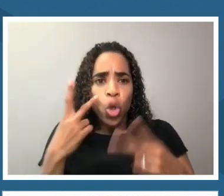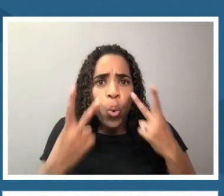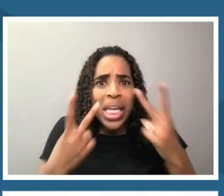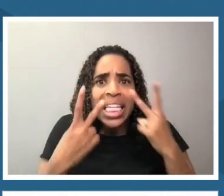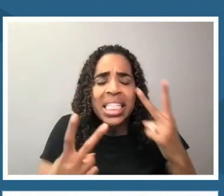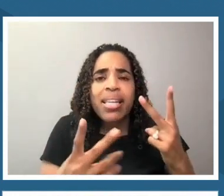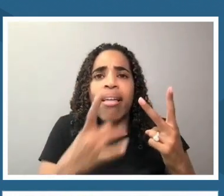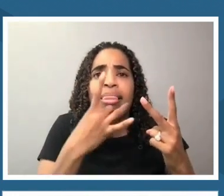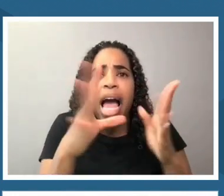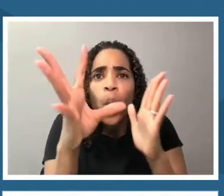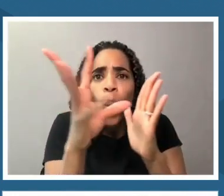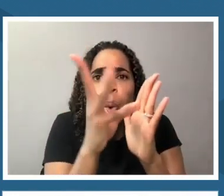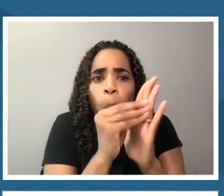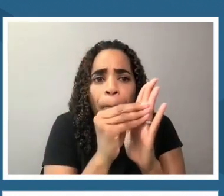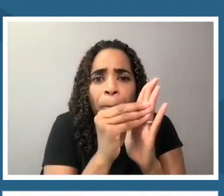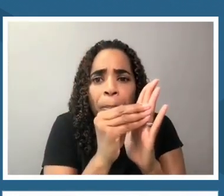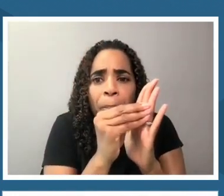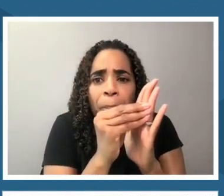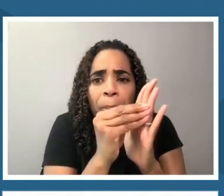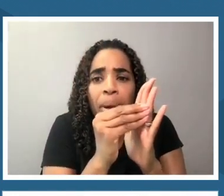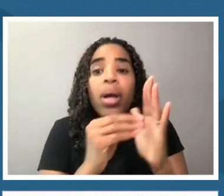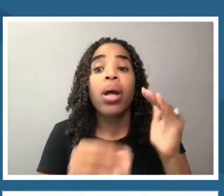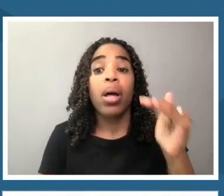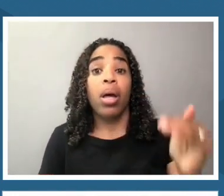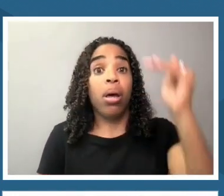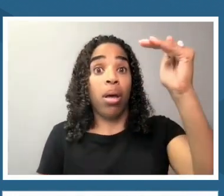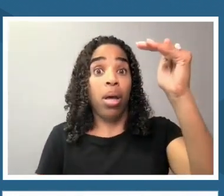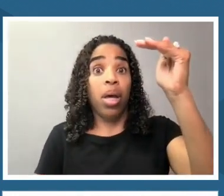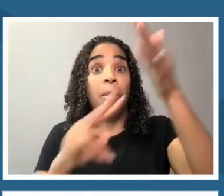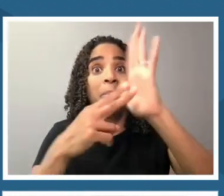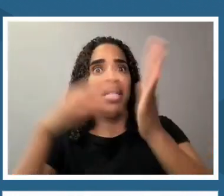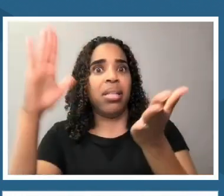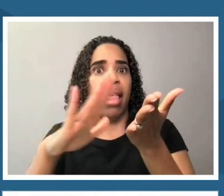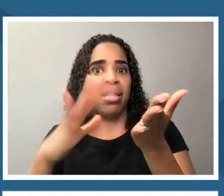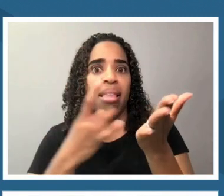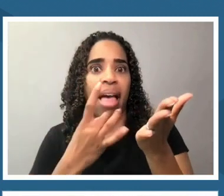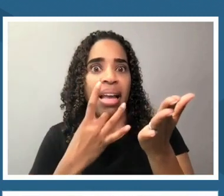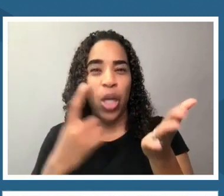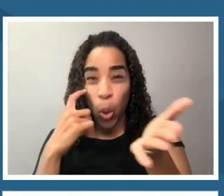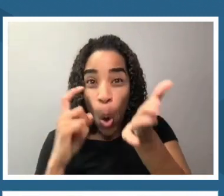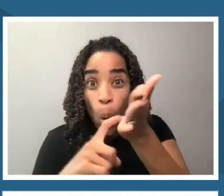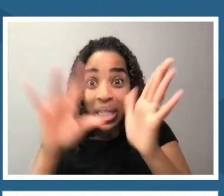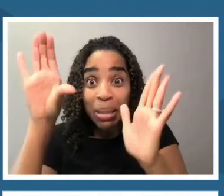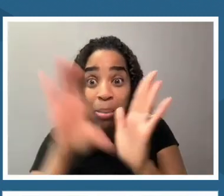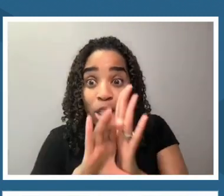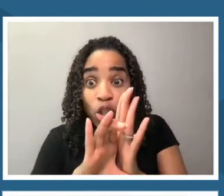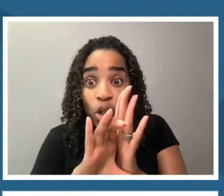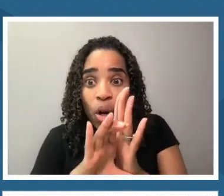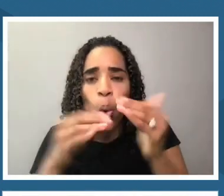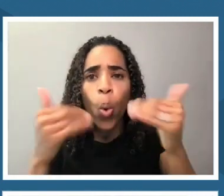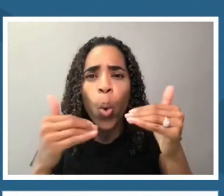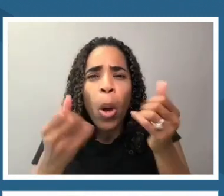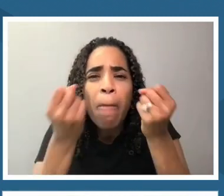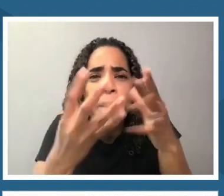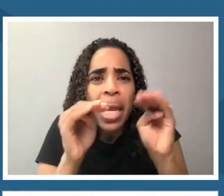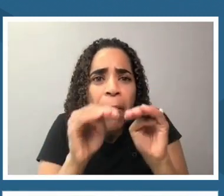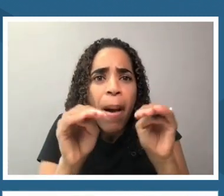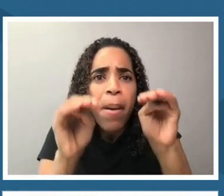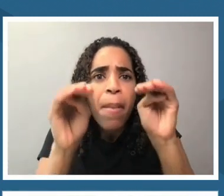you know a bump up means that we have less light in this case and you can see that many many of these pumps correspond